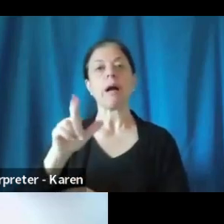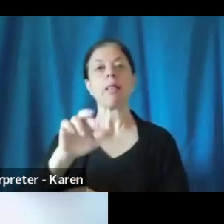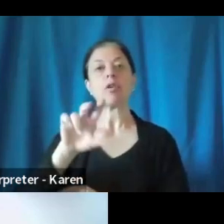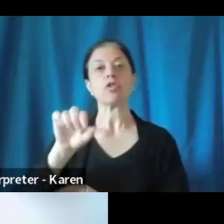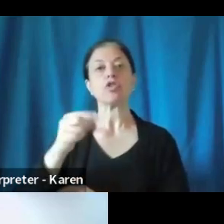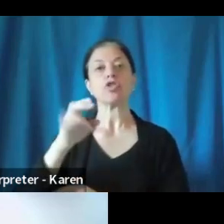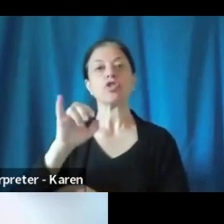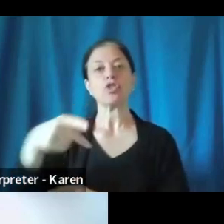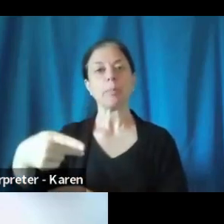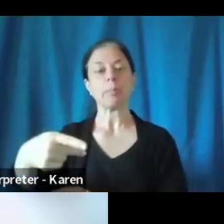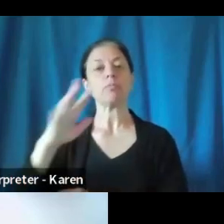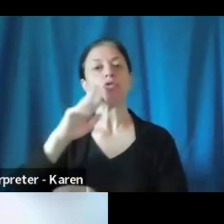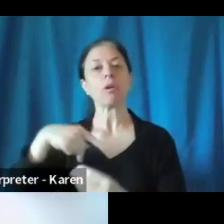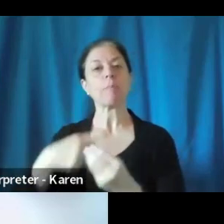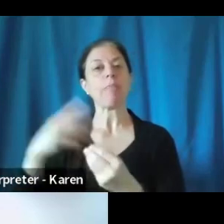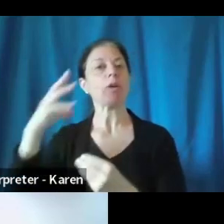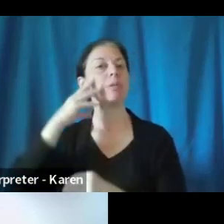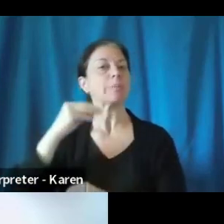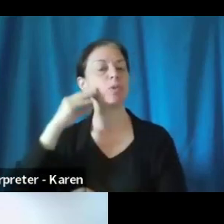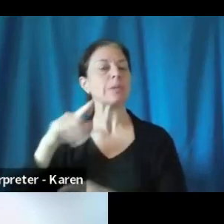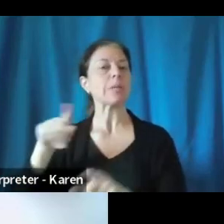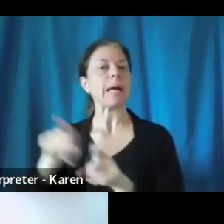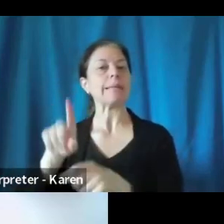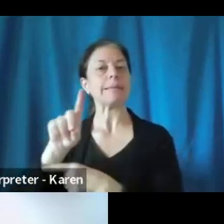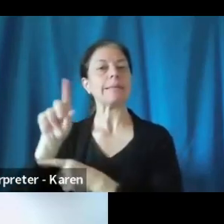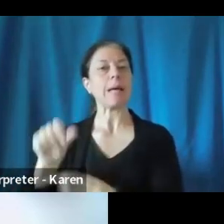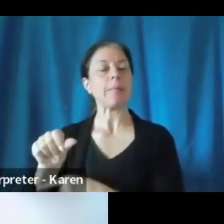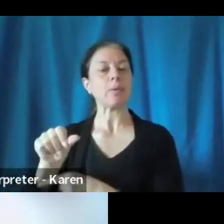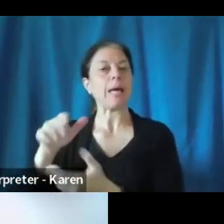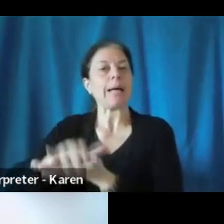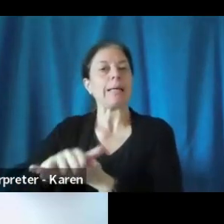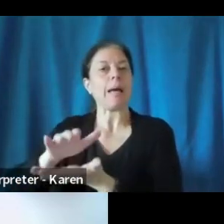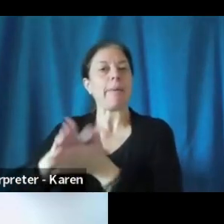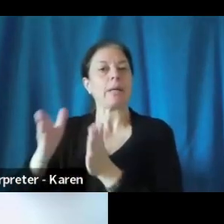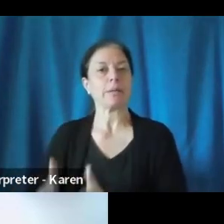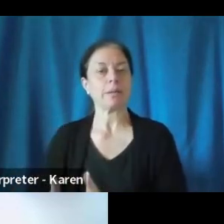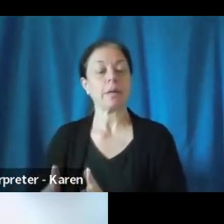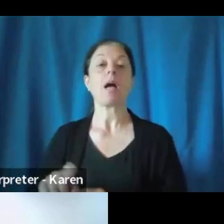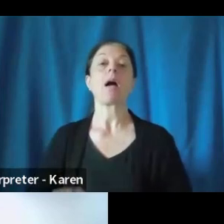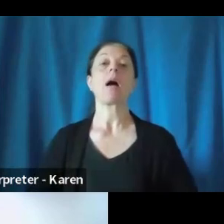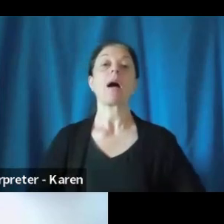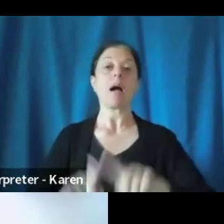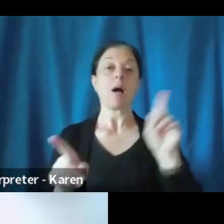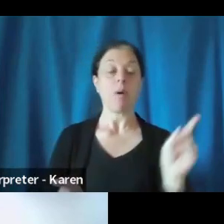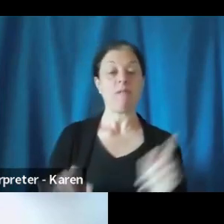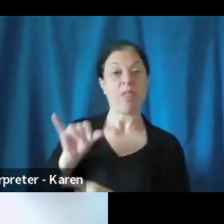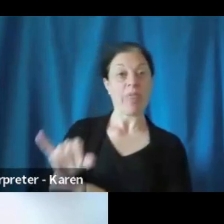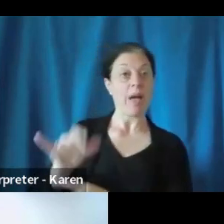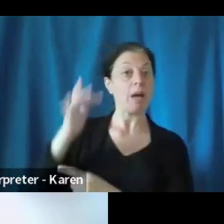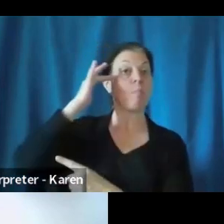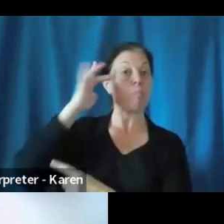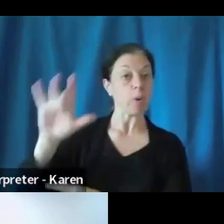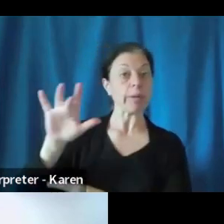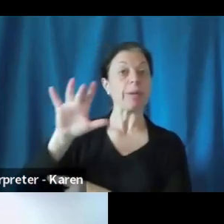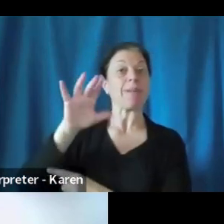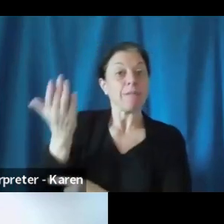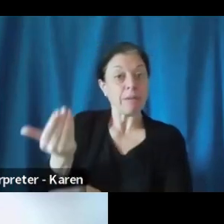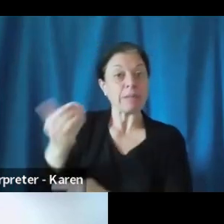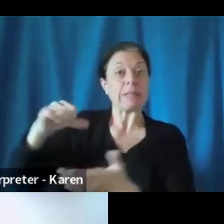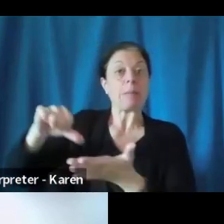and a member of that group recently published a piece on slow scholarship in which they discussed their abilities as